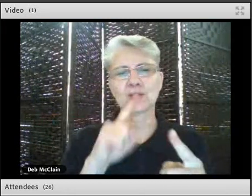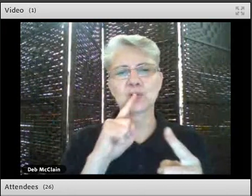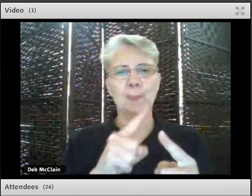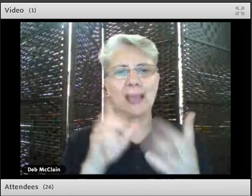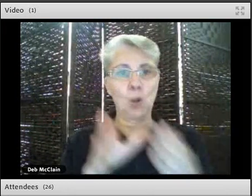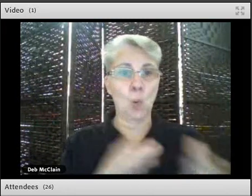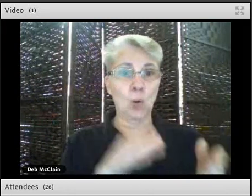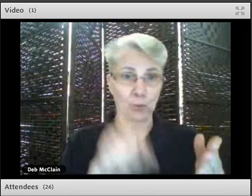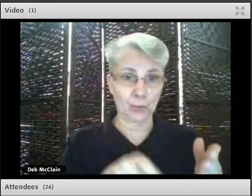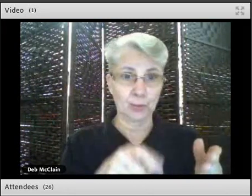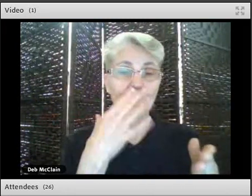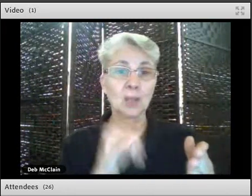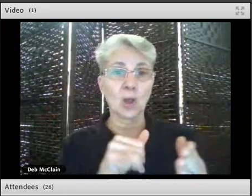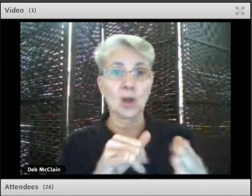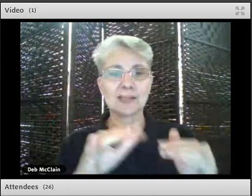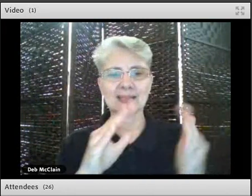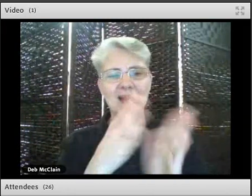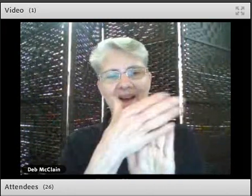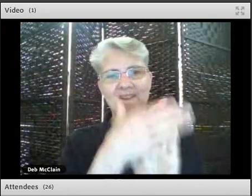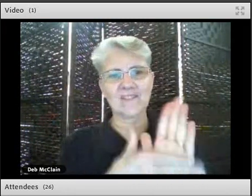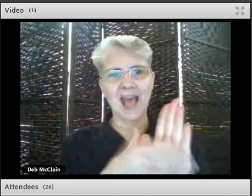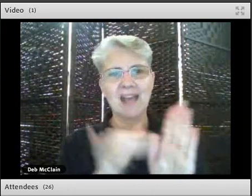You can put the most important one first.